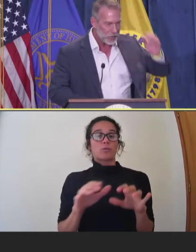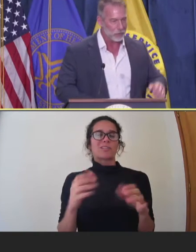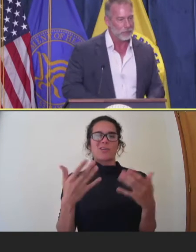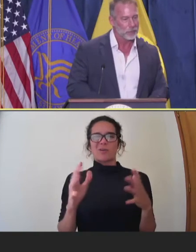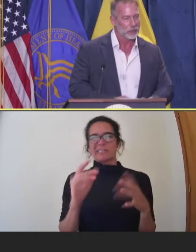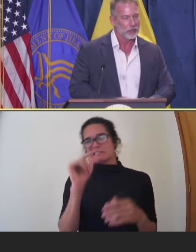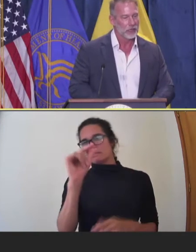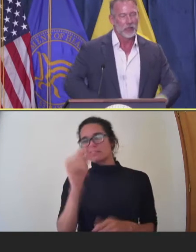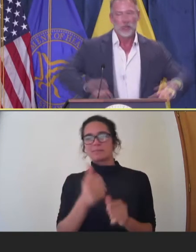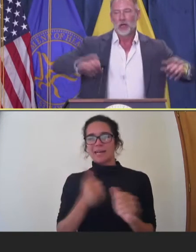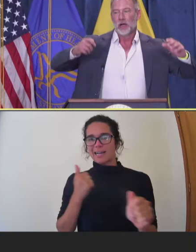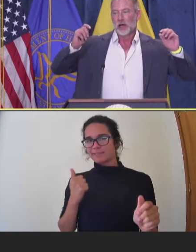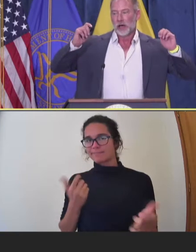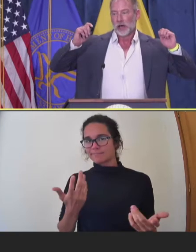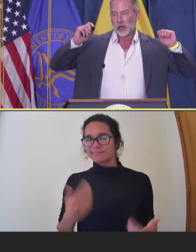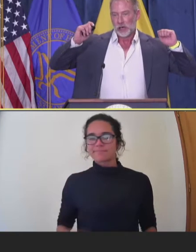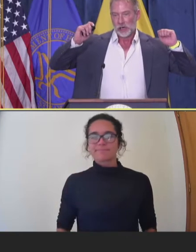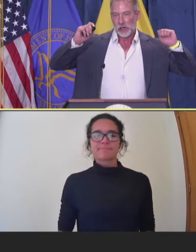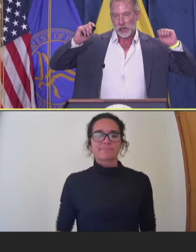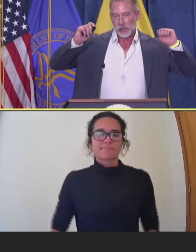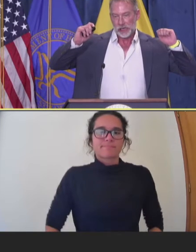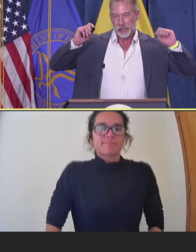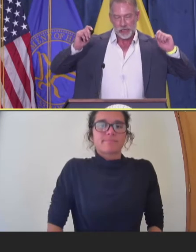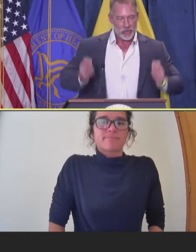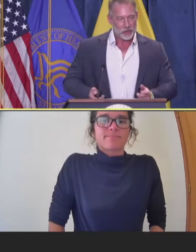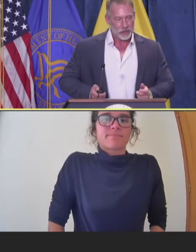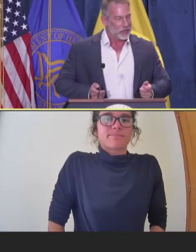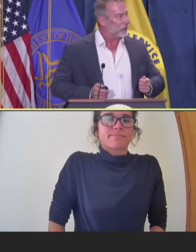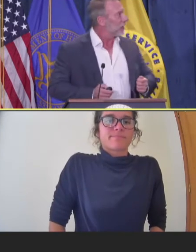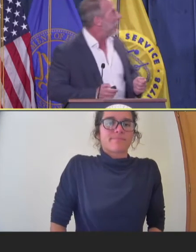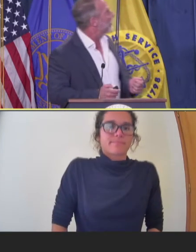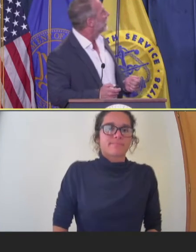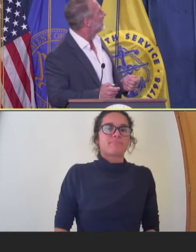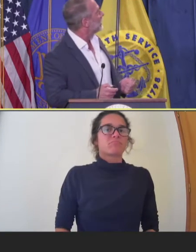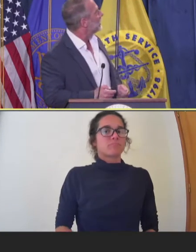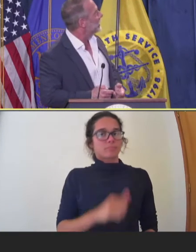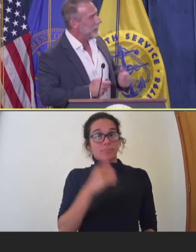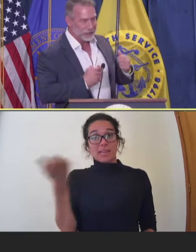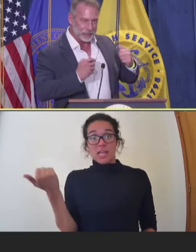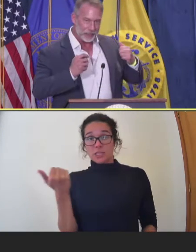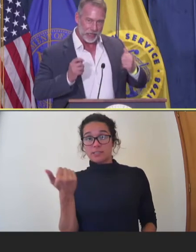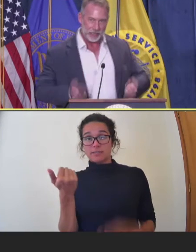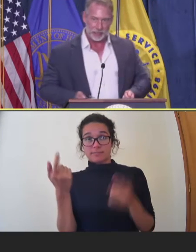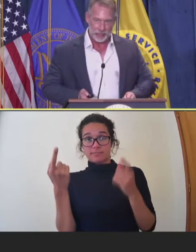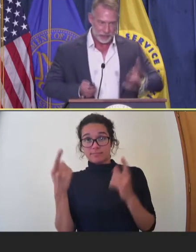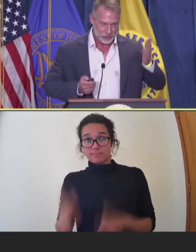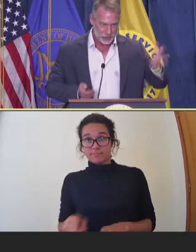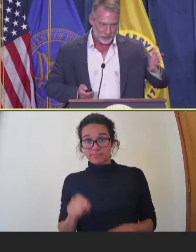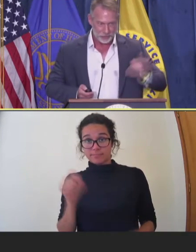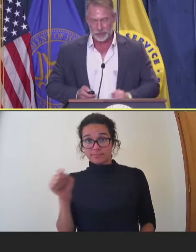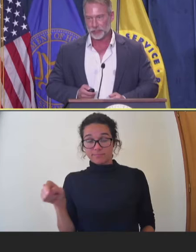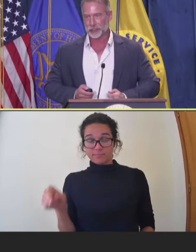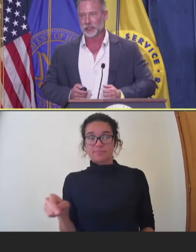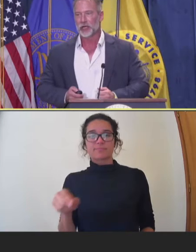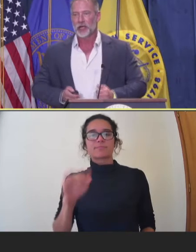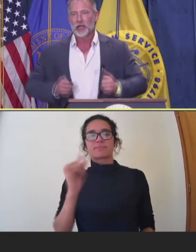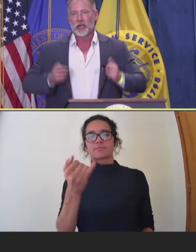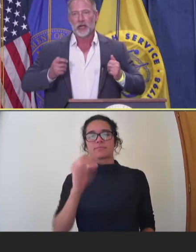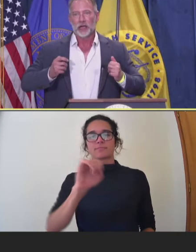Now, the other thing that happened is that -- as Jennifer mentioned,